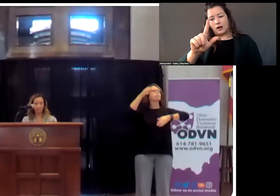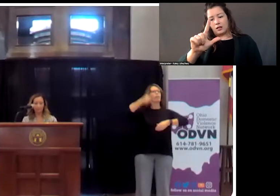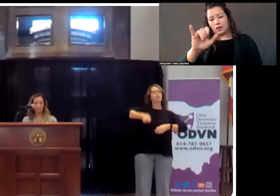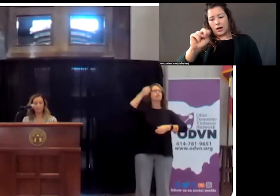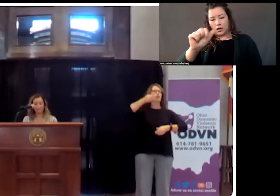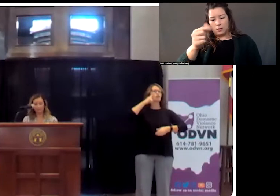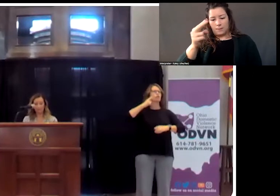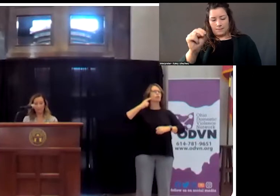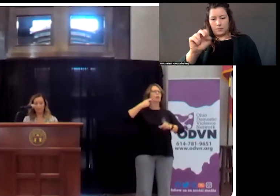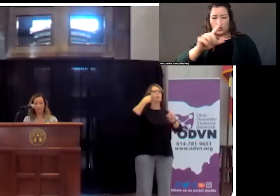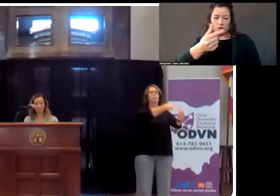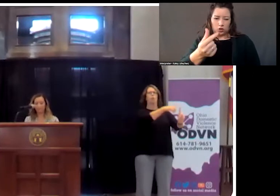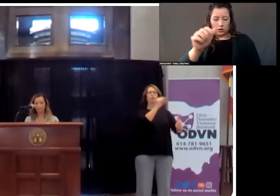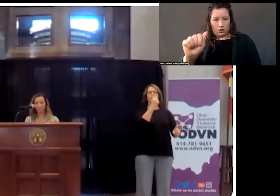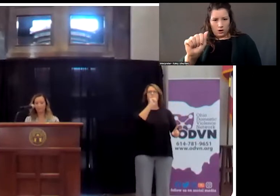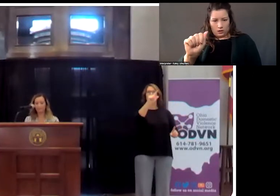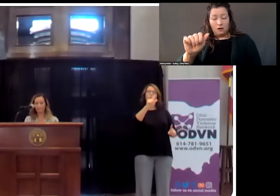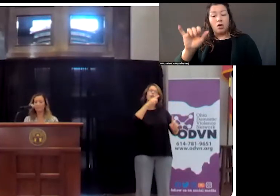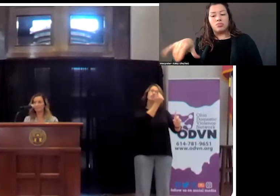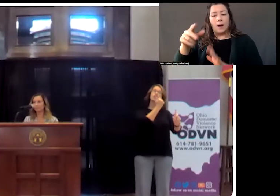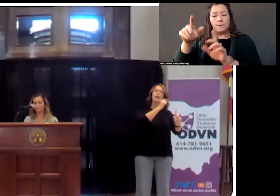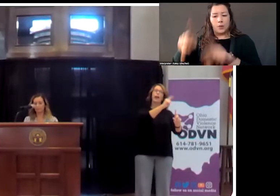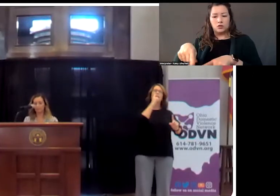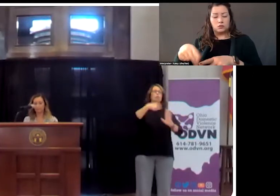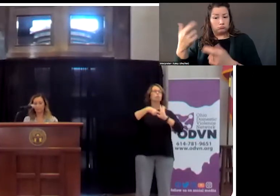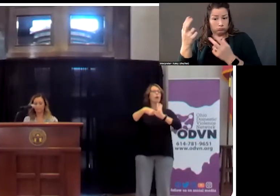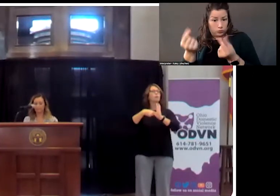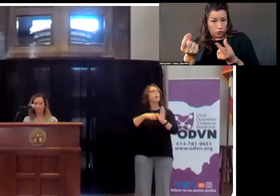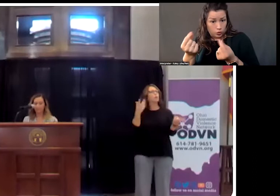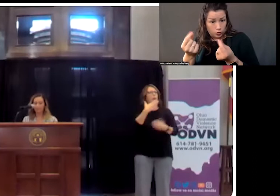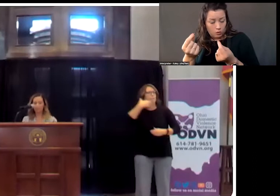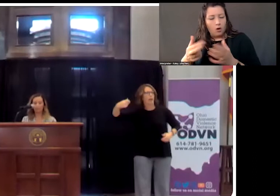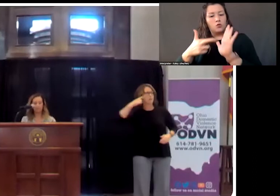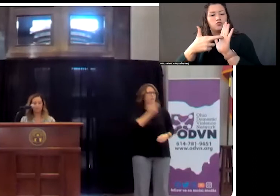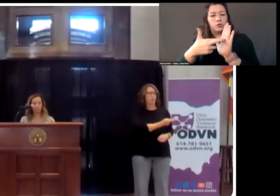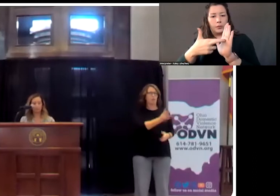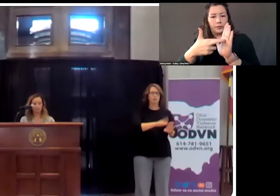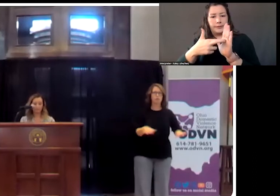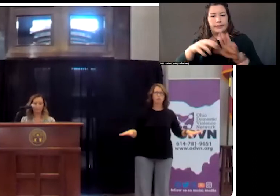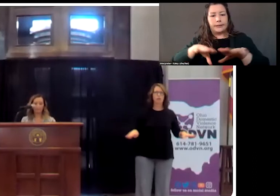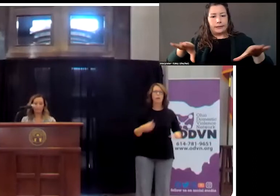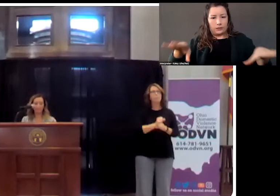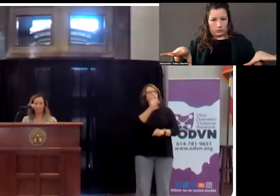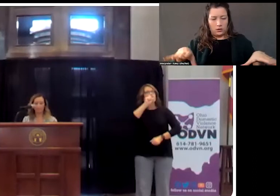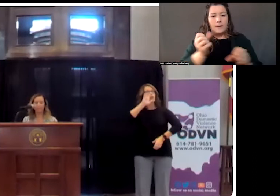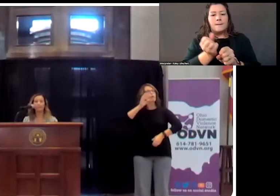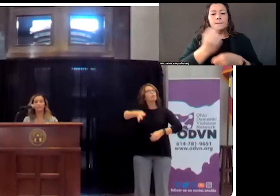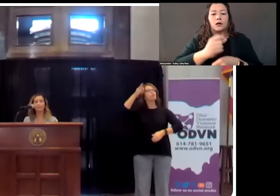The GAL’s job is to represent the best interests of the children. Their role is to ensure judges have the information that they need